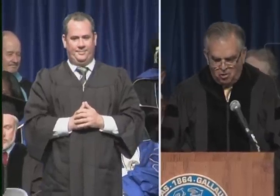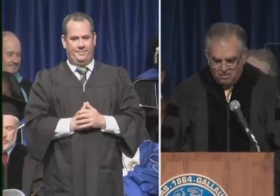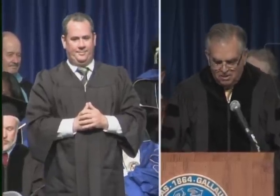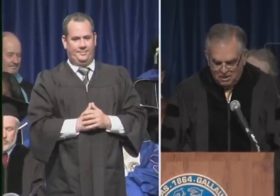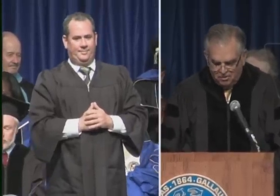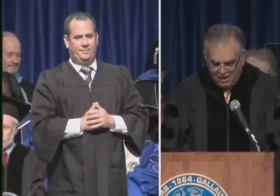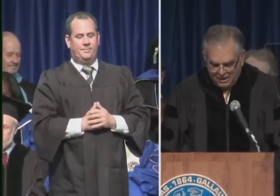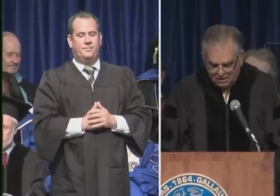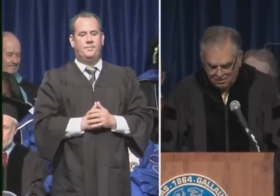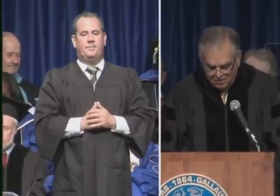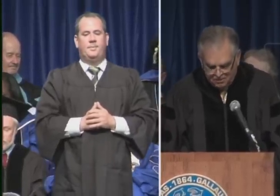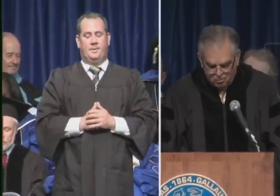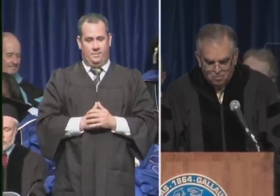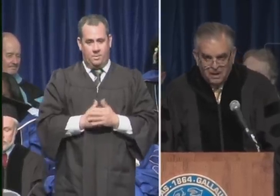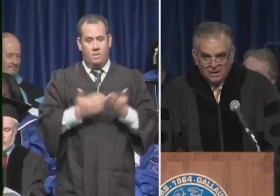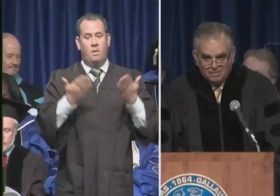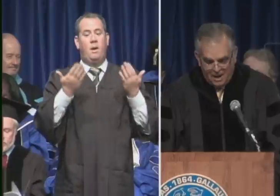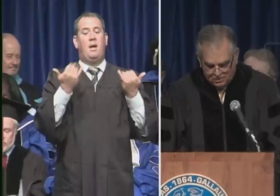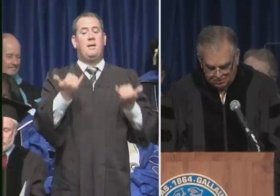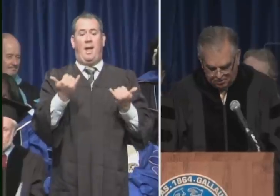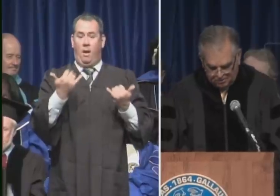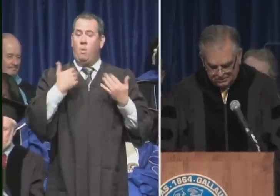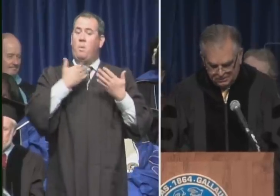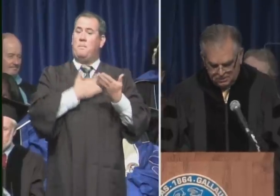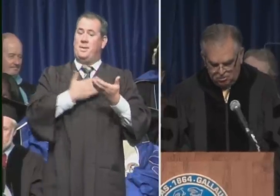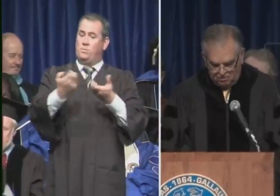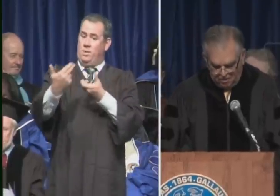Please join me in thanking the people who made it possible: